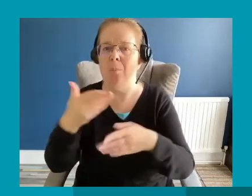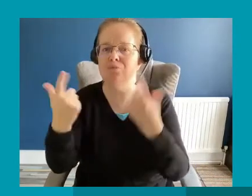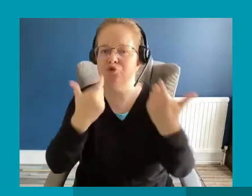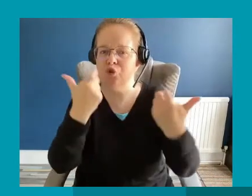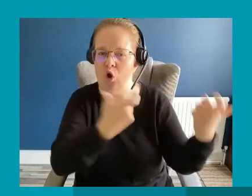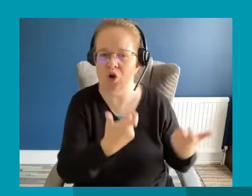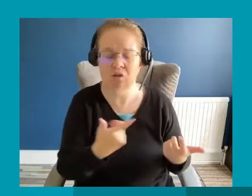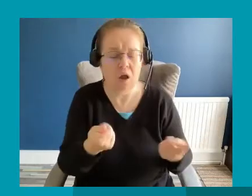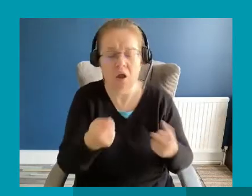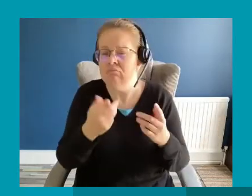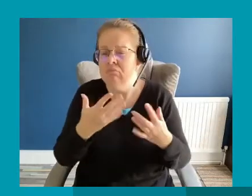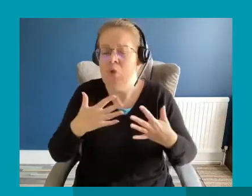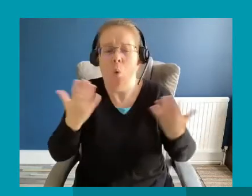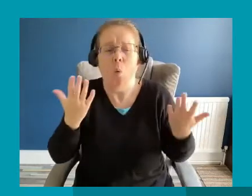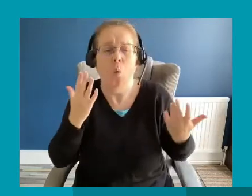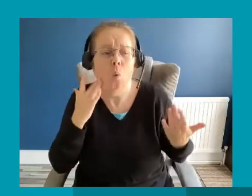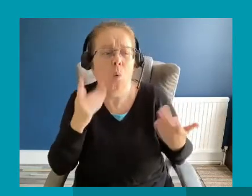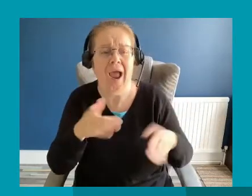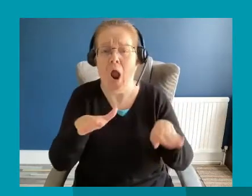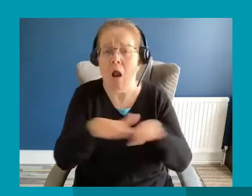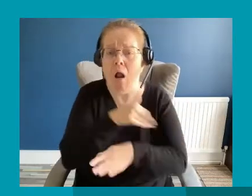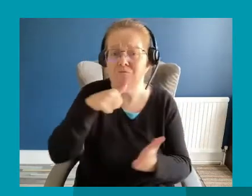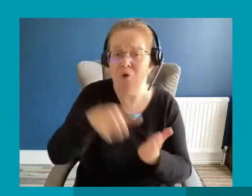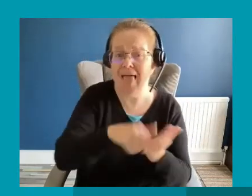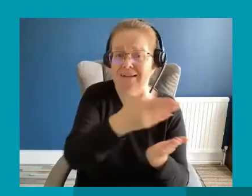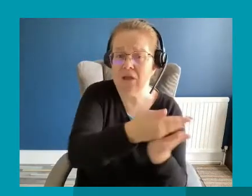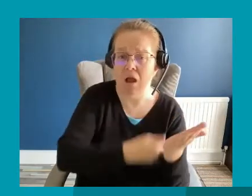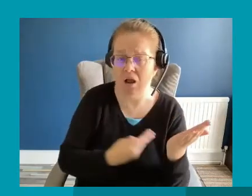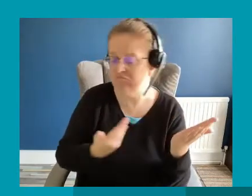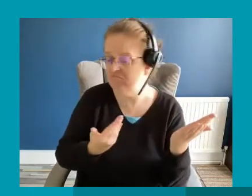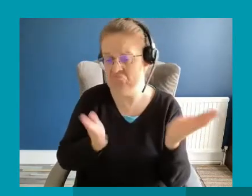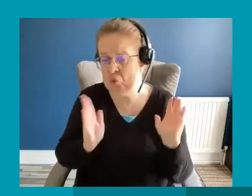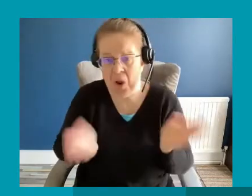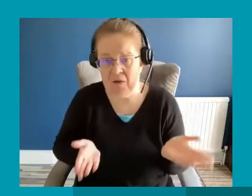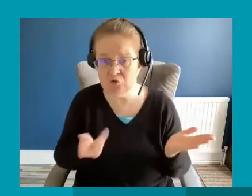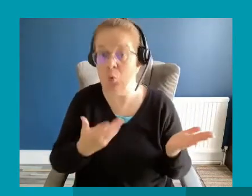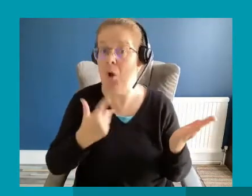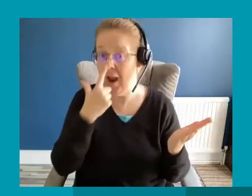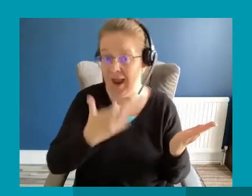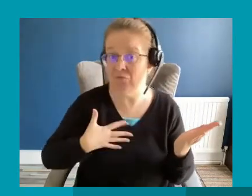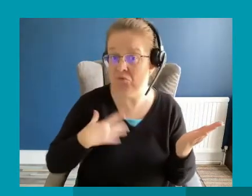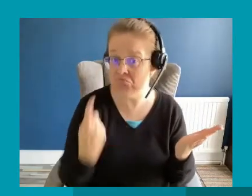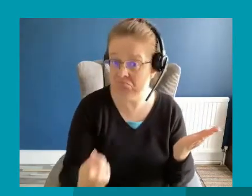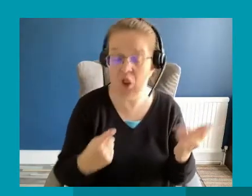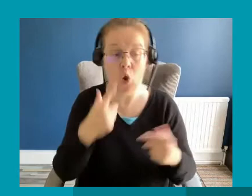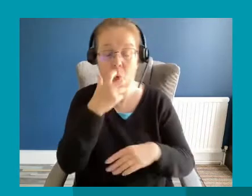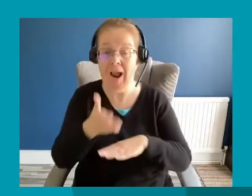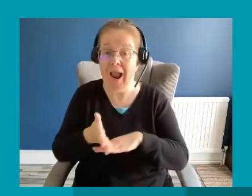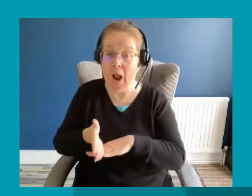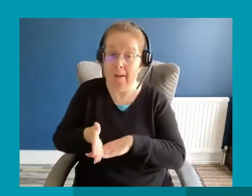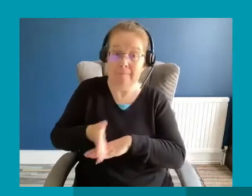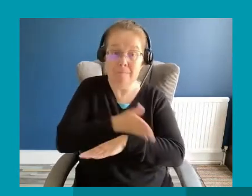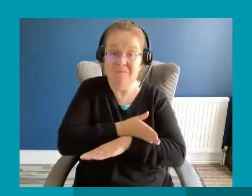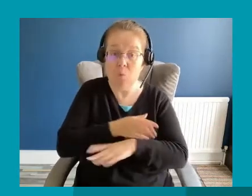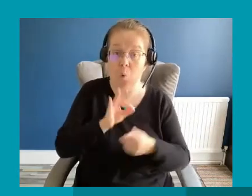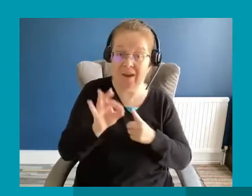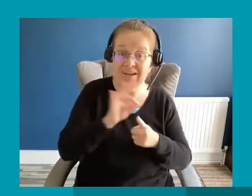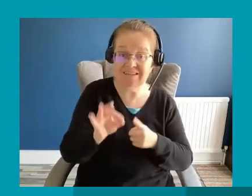feel most comfortable. Covering letter? doesn't have to be. You can do it before your interview during your interview, or maybe as you're starting in your role.